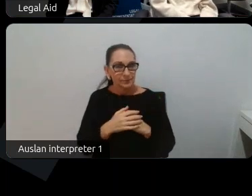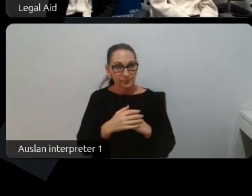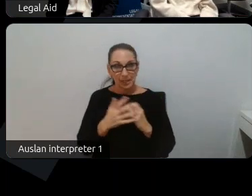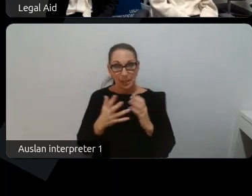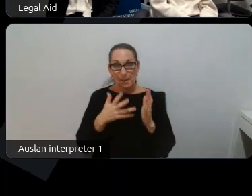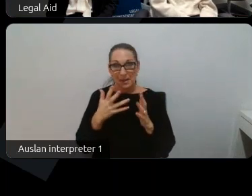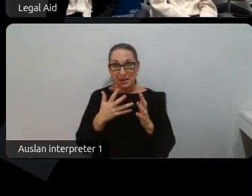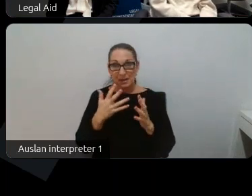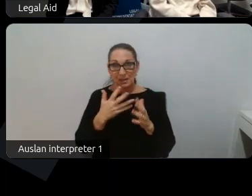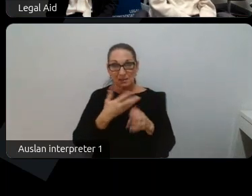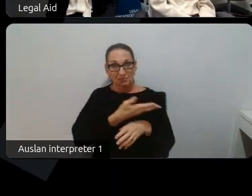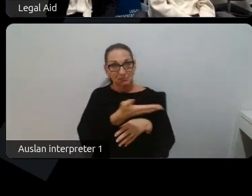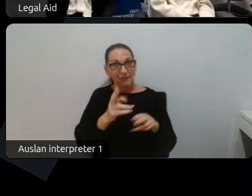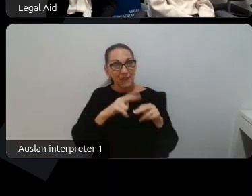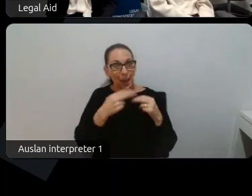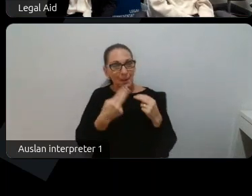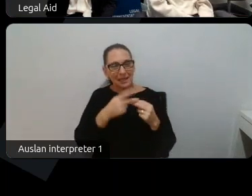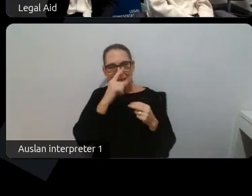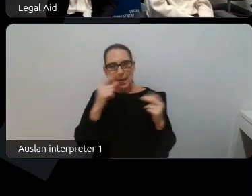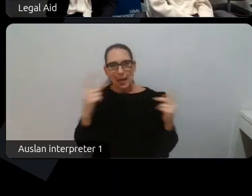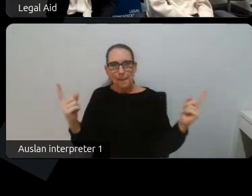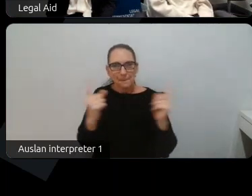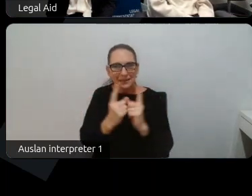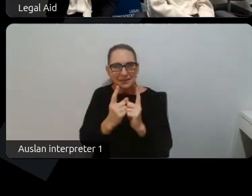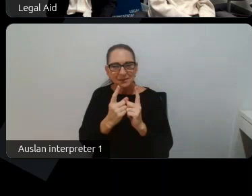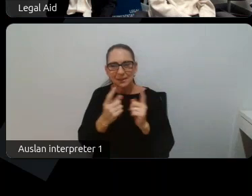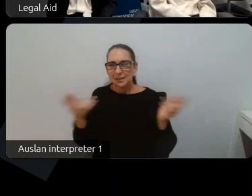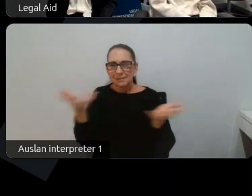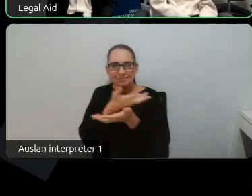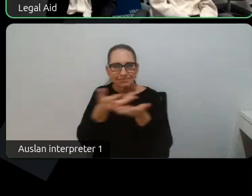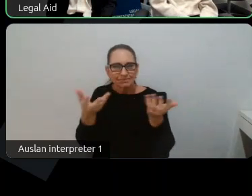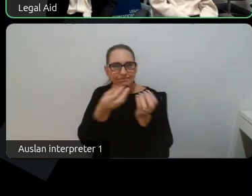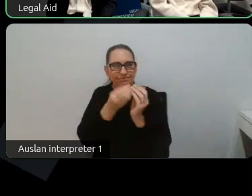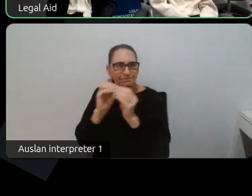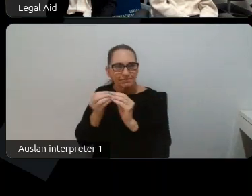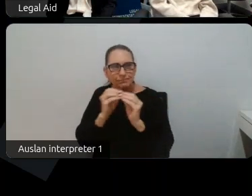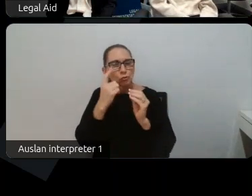the opportunity to meet and talk and help resolve their disputes. All three programs